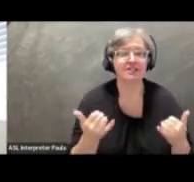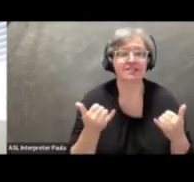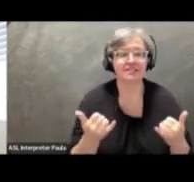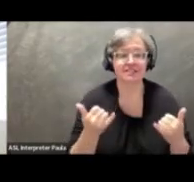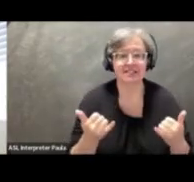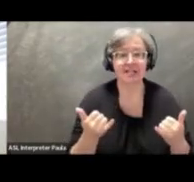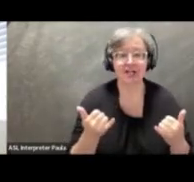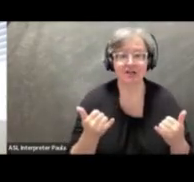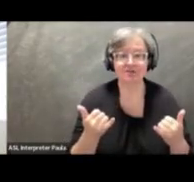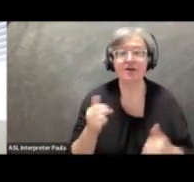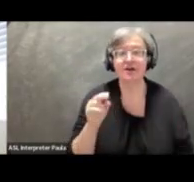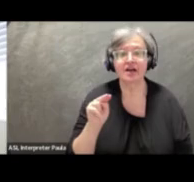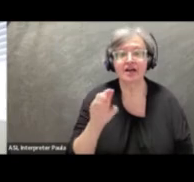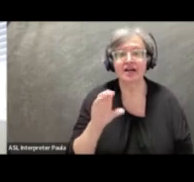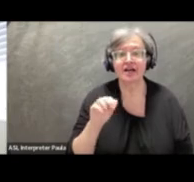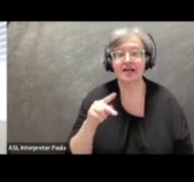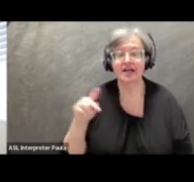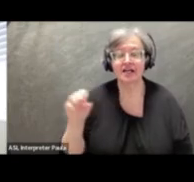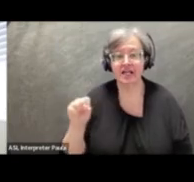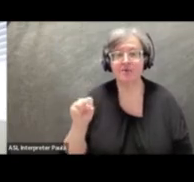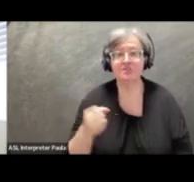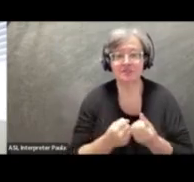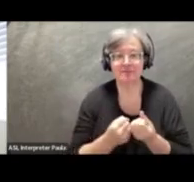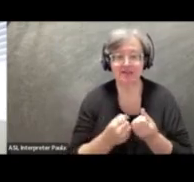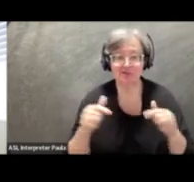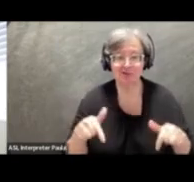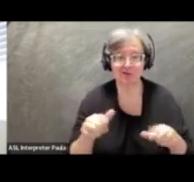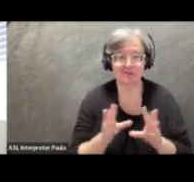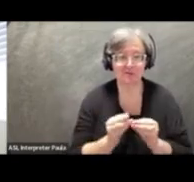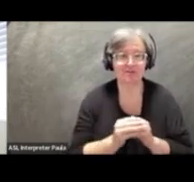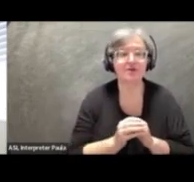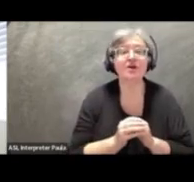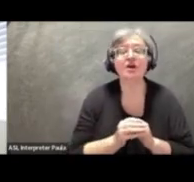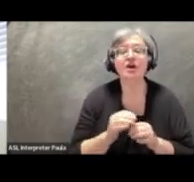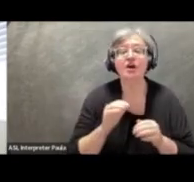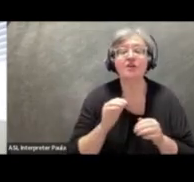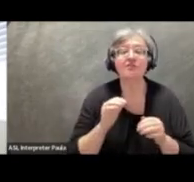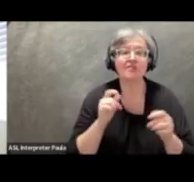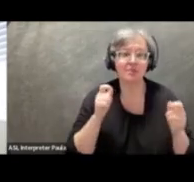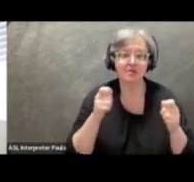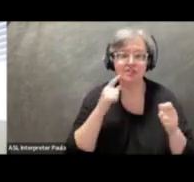NCAPPS, and NCAPPS is jointly funded by the Administration for Community Living and the Centers